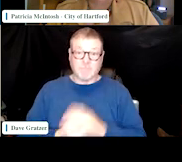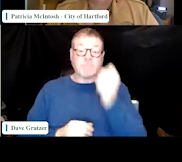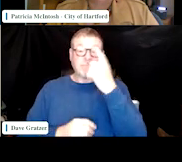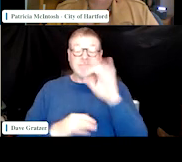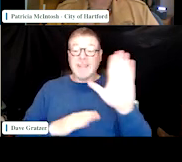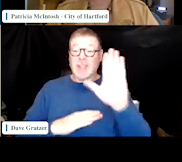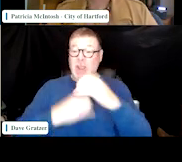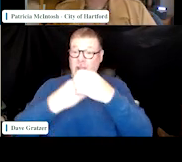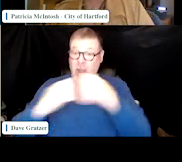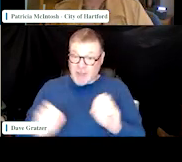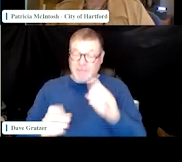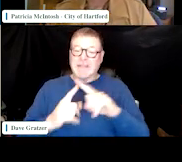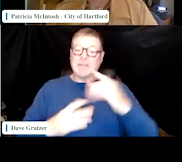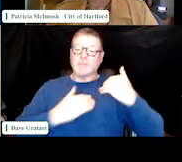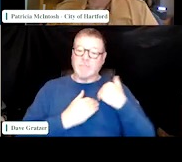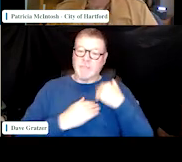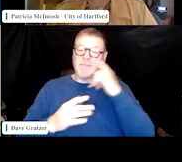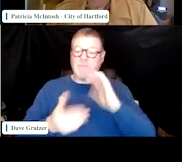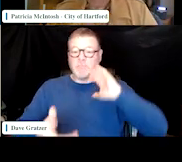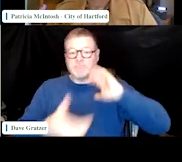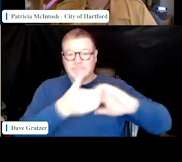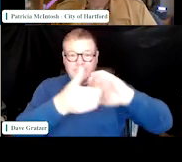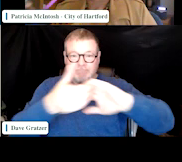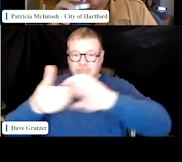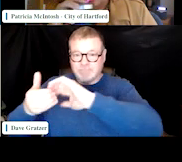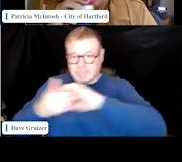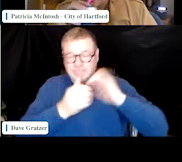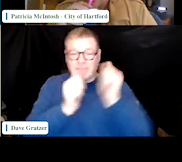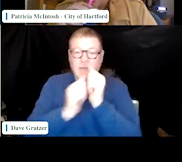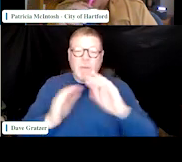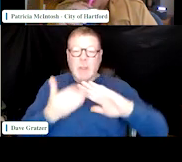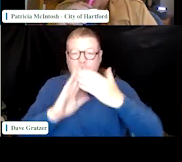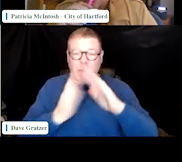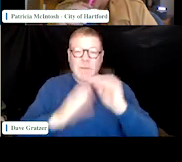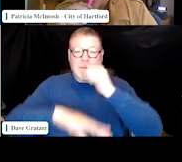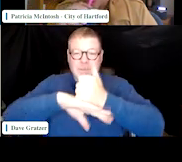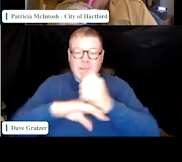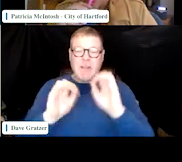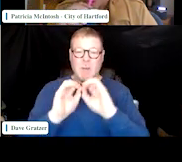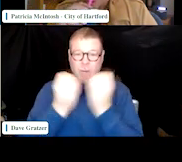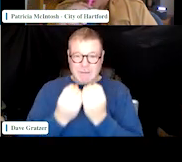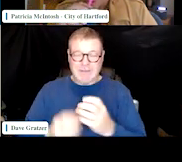is responsible for collaborative partnerships with community-based organizations, state and federal agencies,